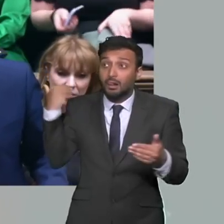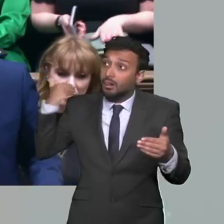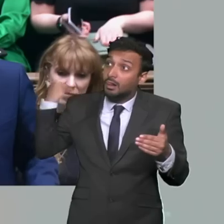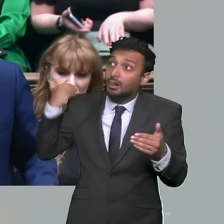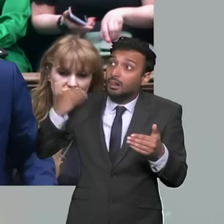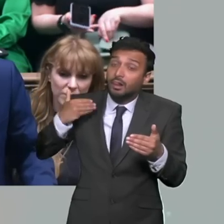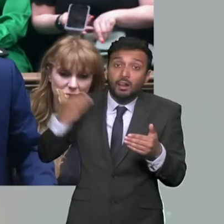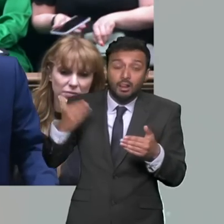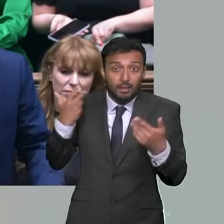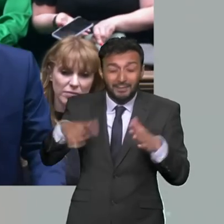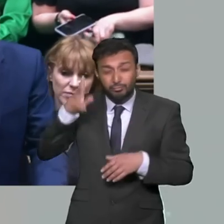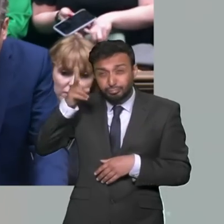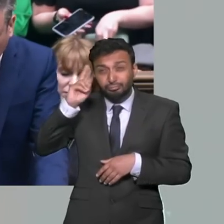to Britain’s household bills.